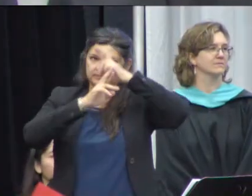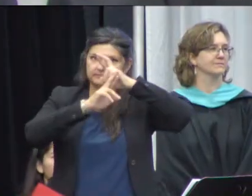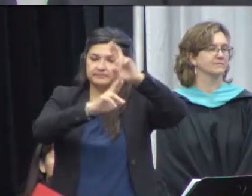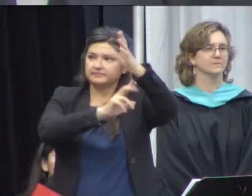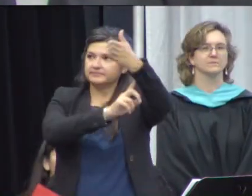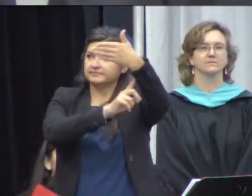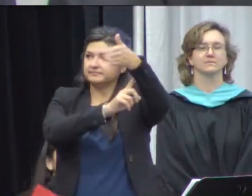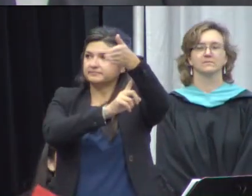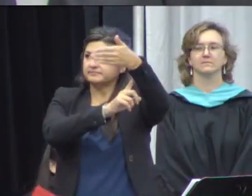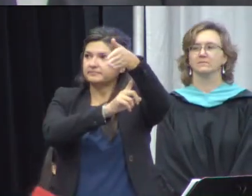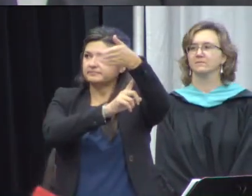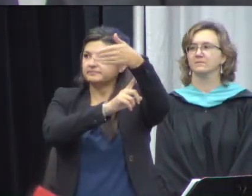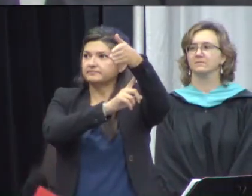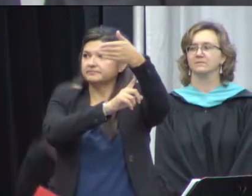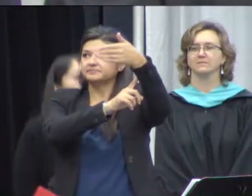by West Mesa's NJROTC?